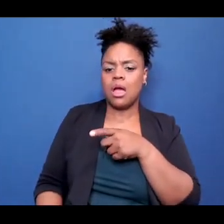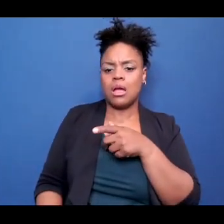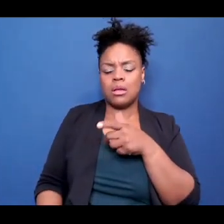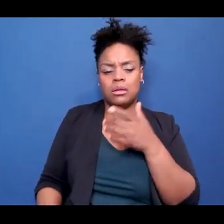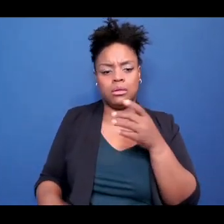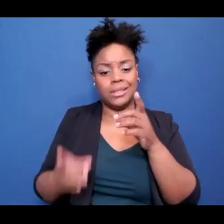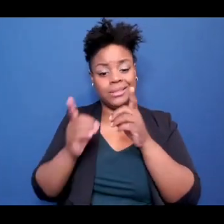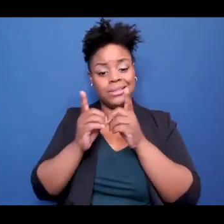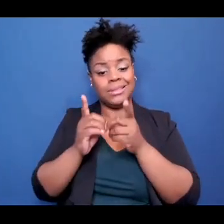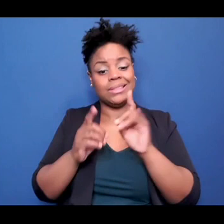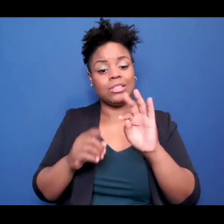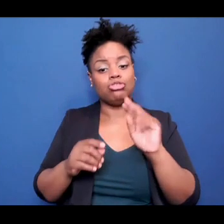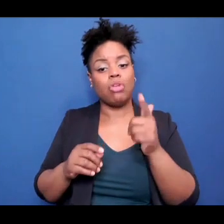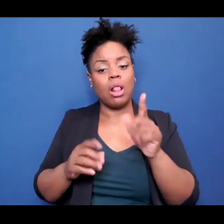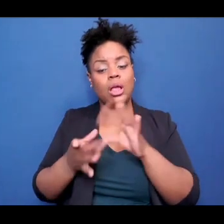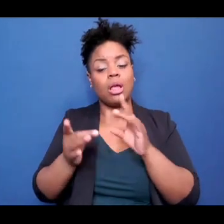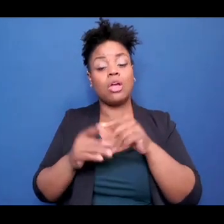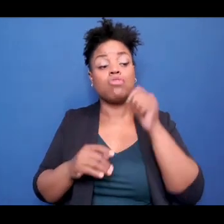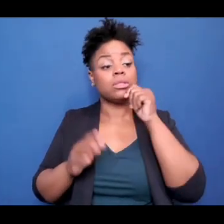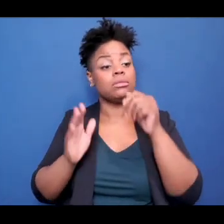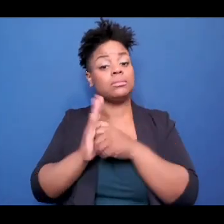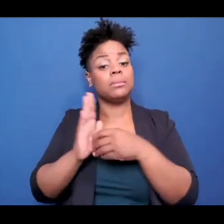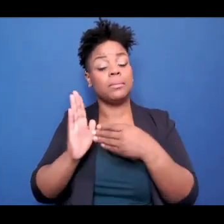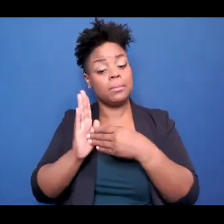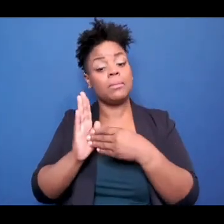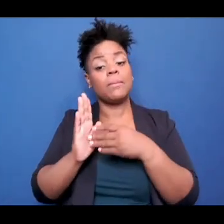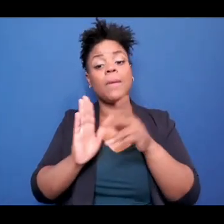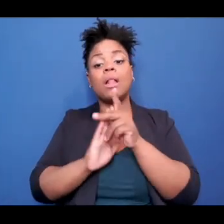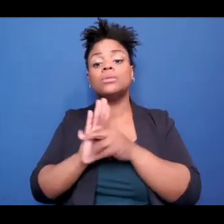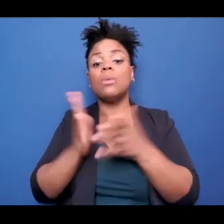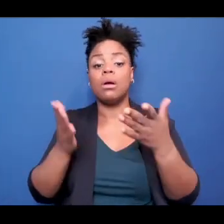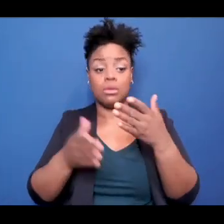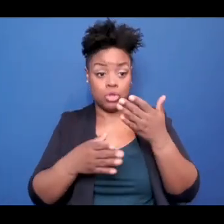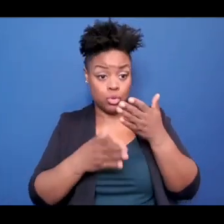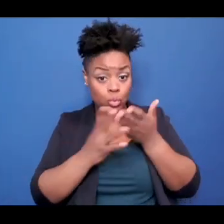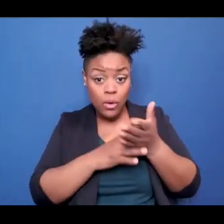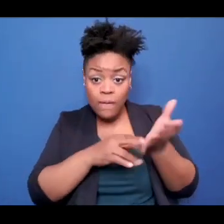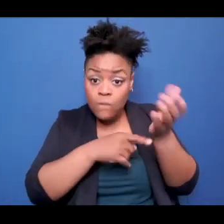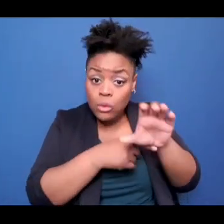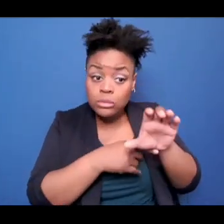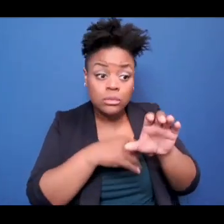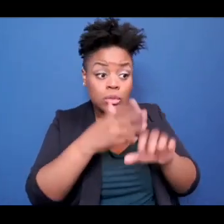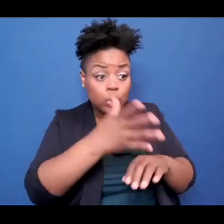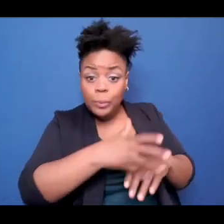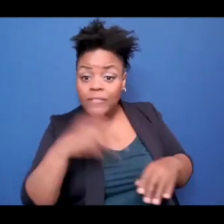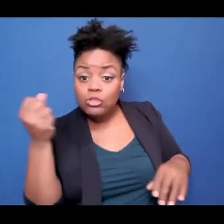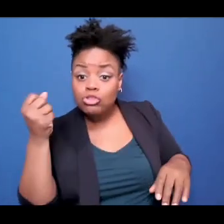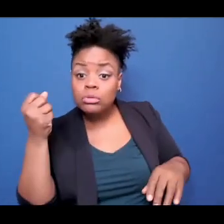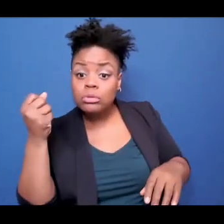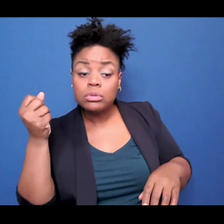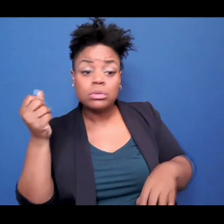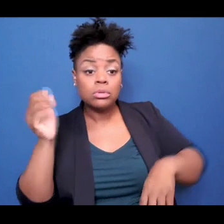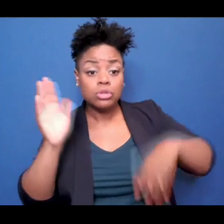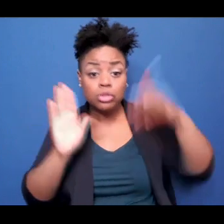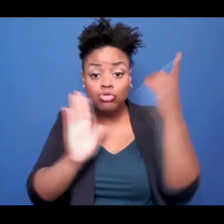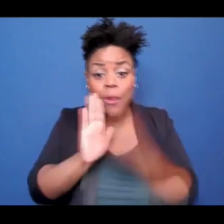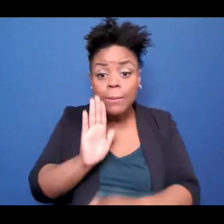JOURNAL BLOG IN 2020 WROTE RACISM KILLS, WHETHER THROUGH FORCE, DEPRIVATION OR